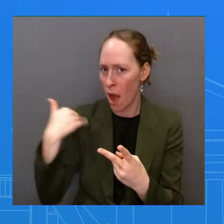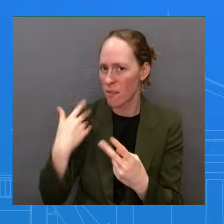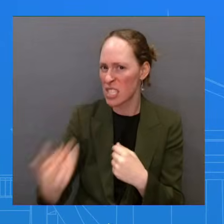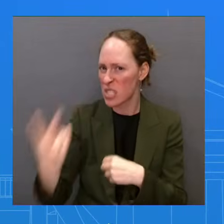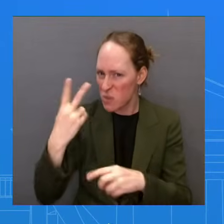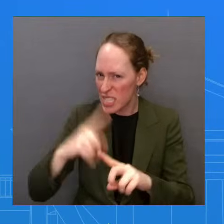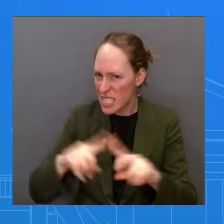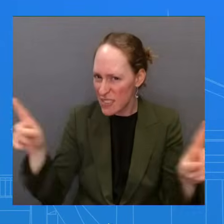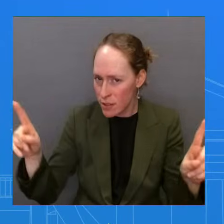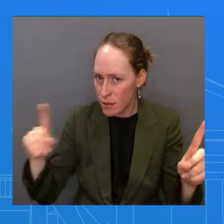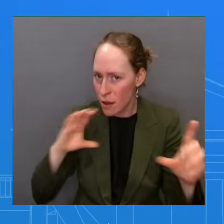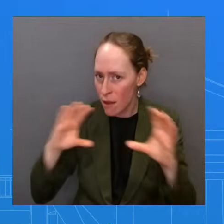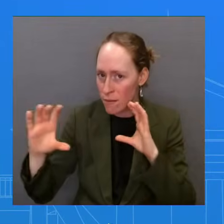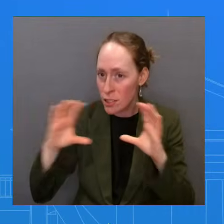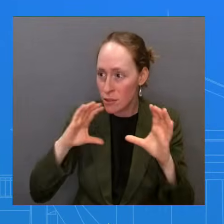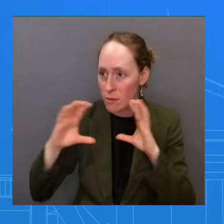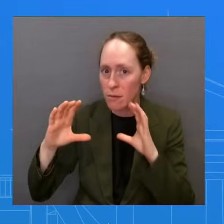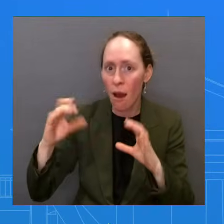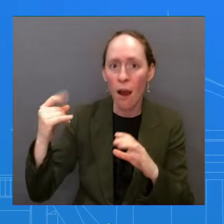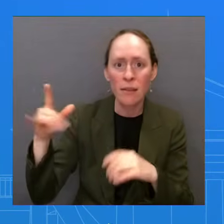the President's going to make it clear to them